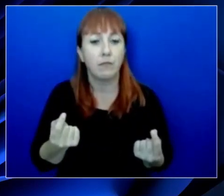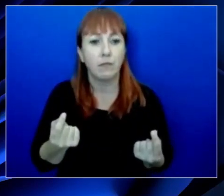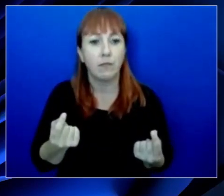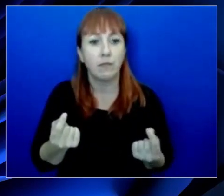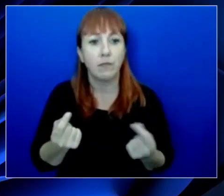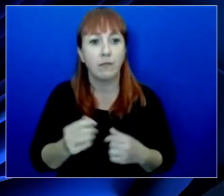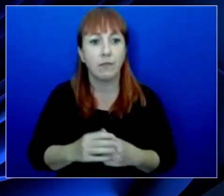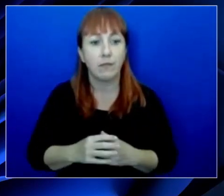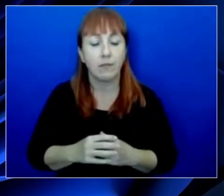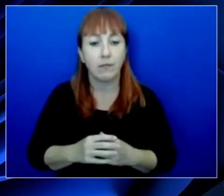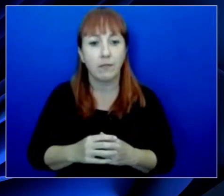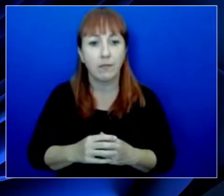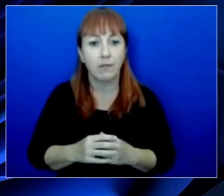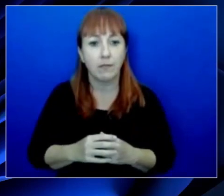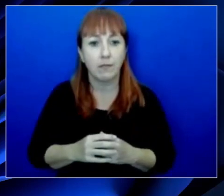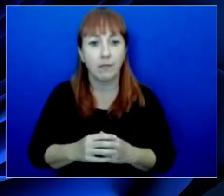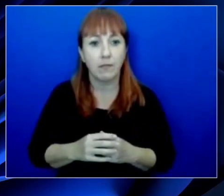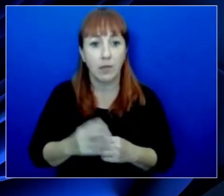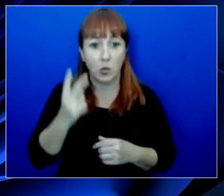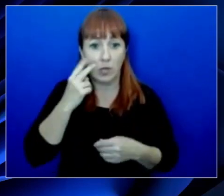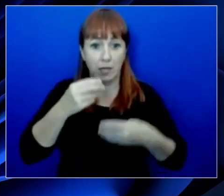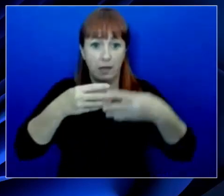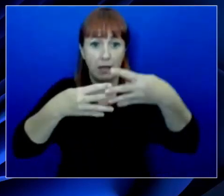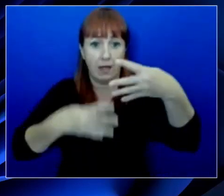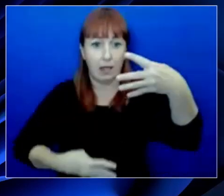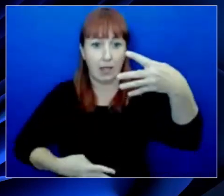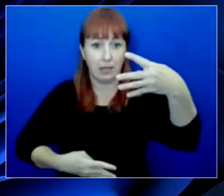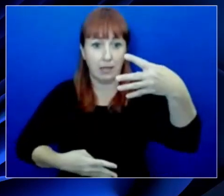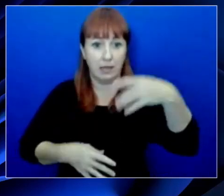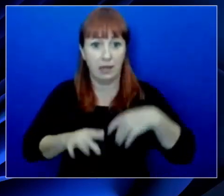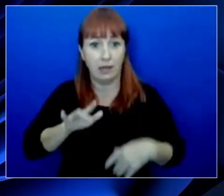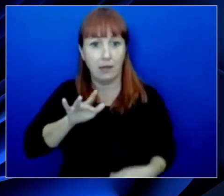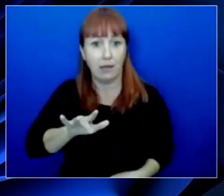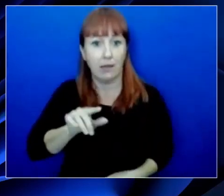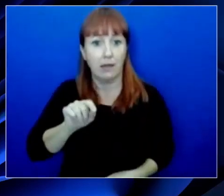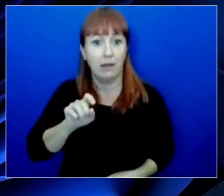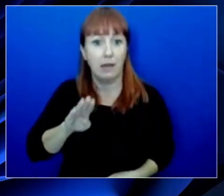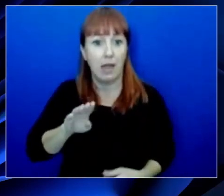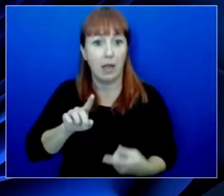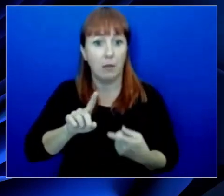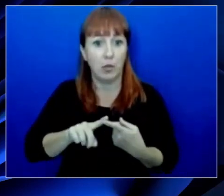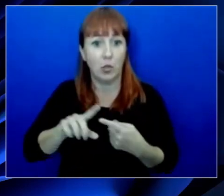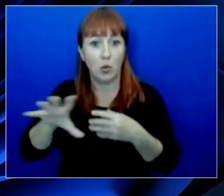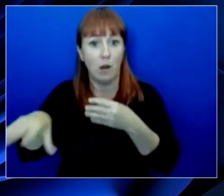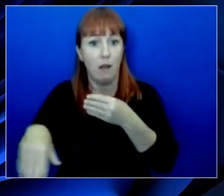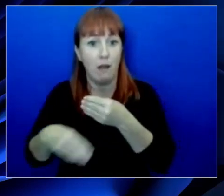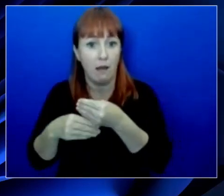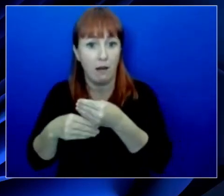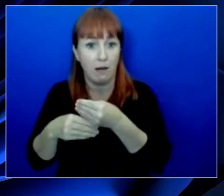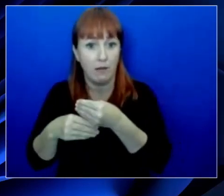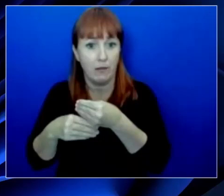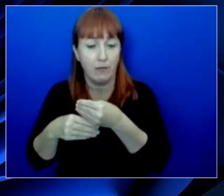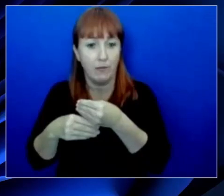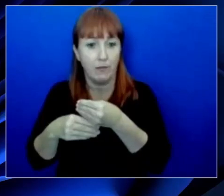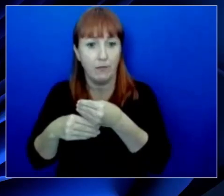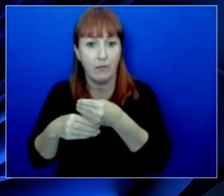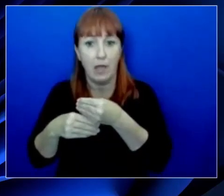From The list of items I tap over to add and then it will bring up the list of items that I can add,